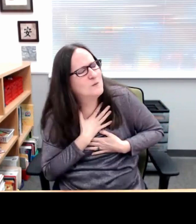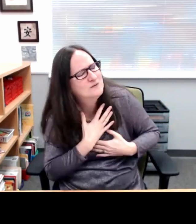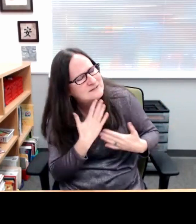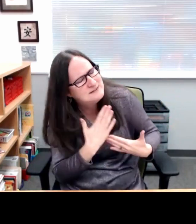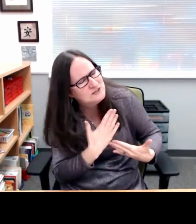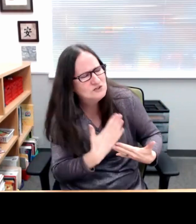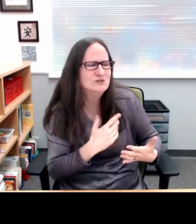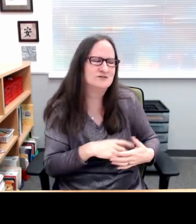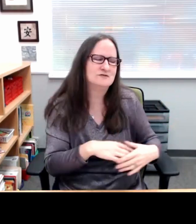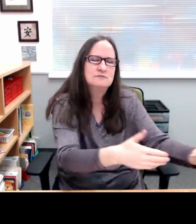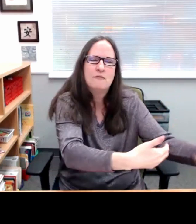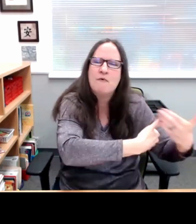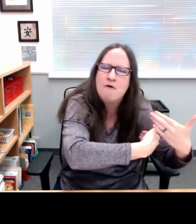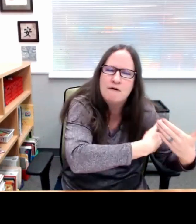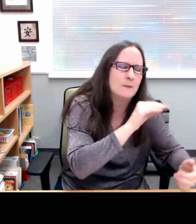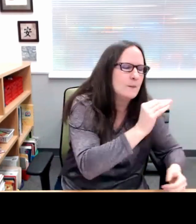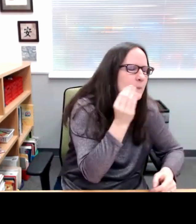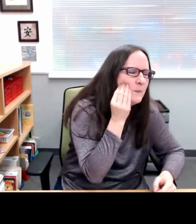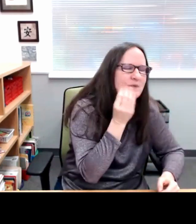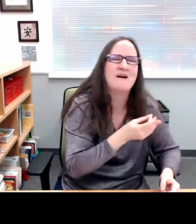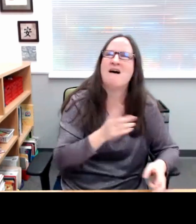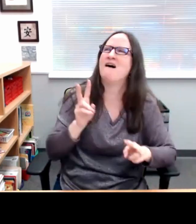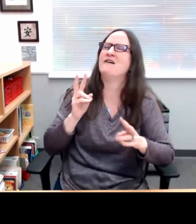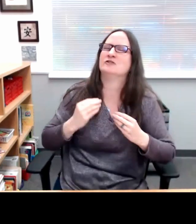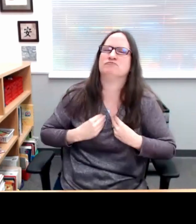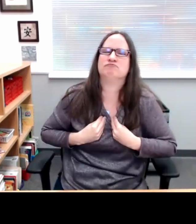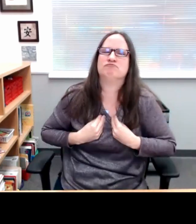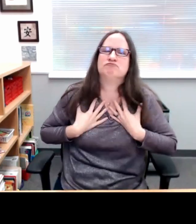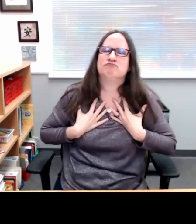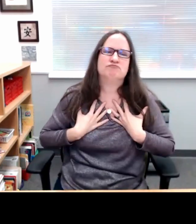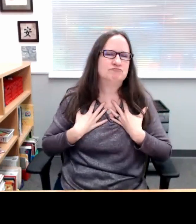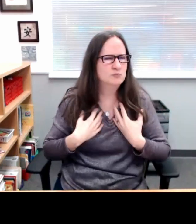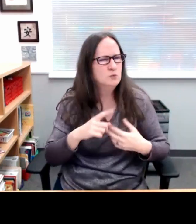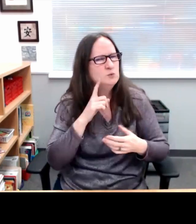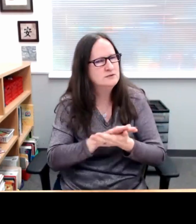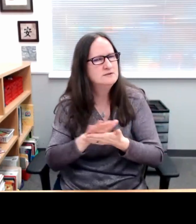and you came over and you gave me a big hug and I really appreciated that. And give a hug in a kiss.